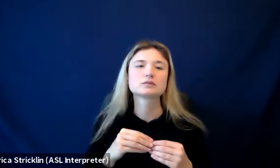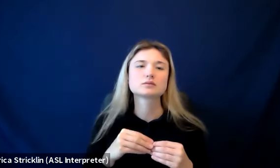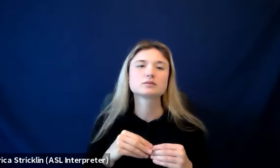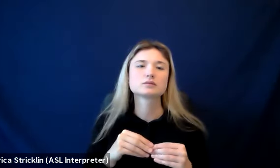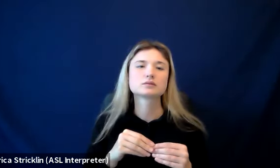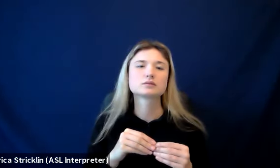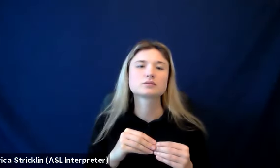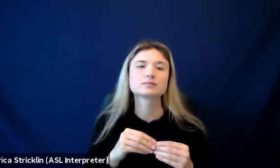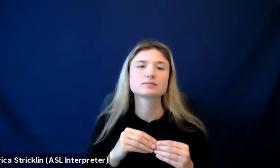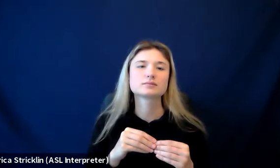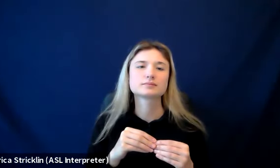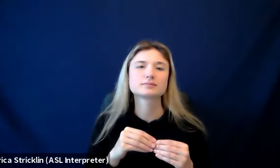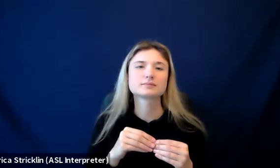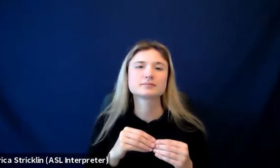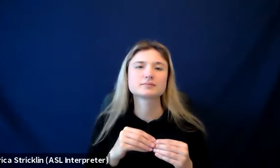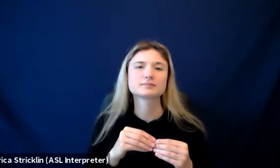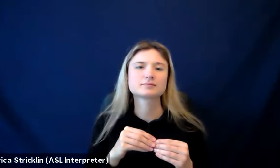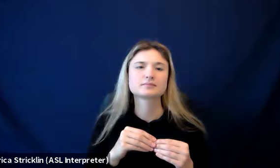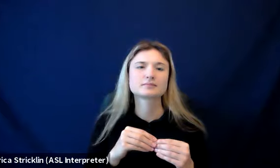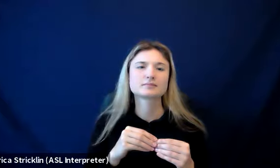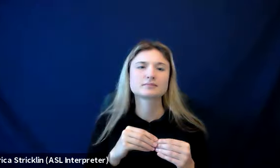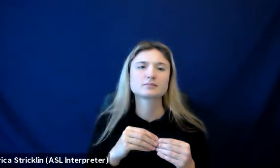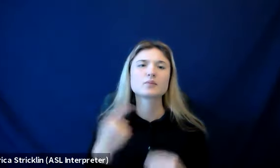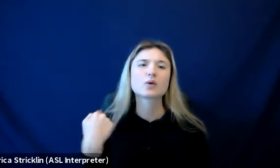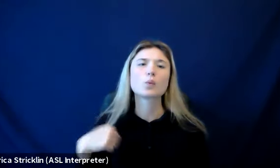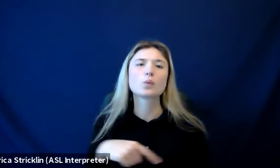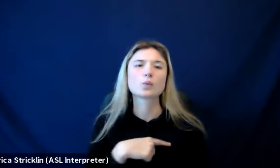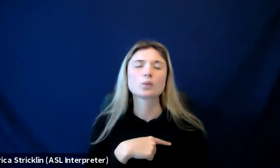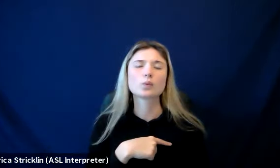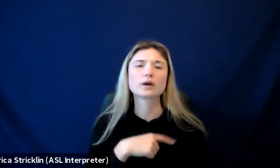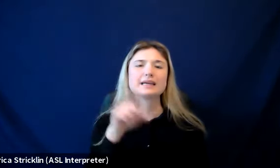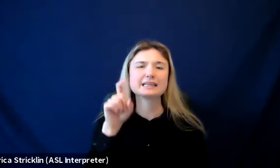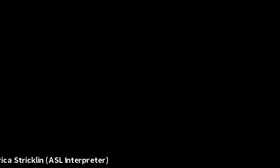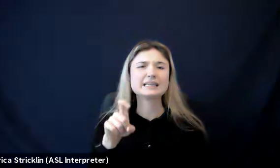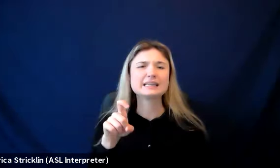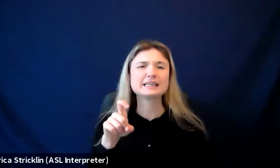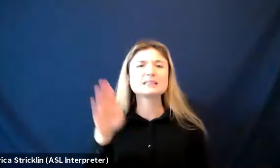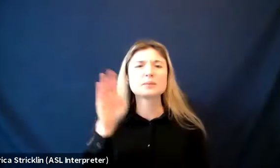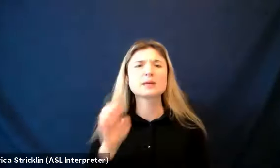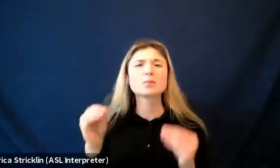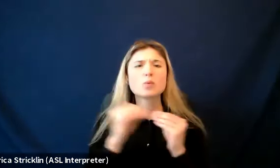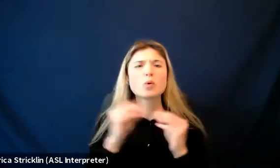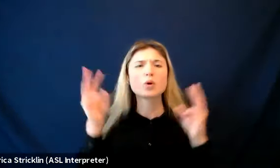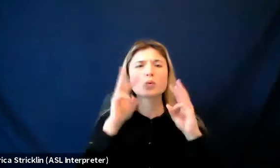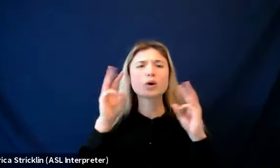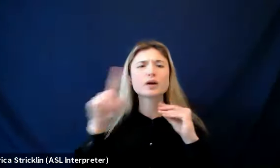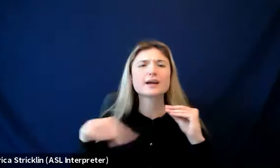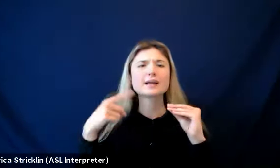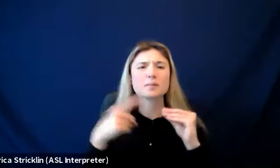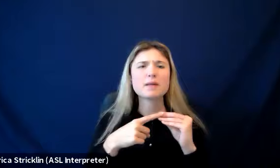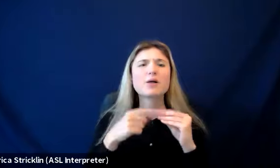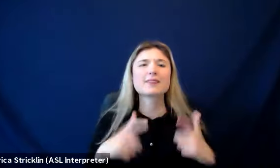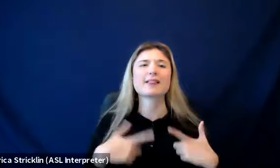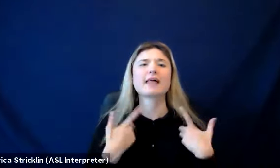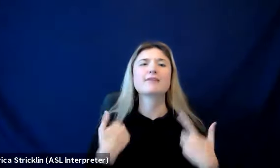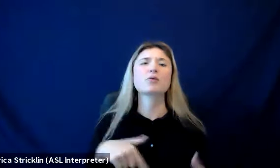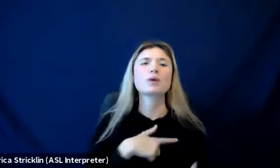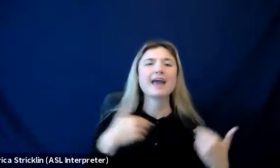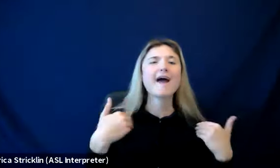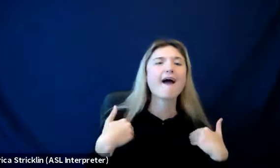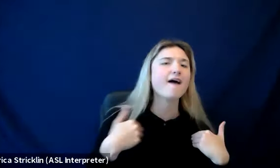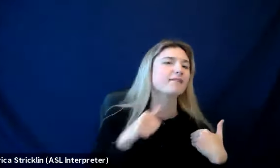always to, you know, we need to be more worried about the life we have the life we want.